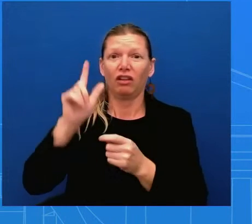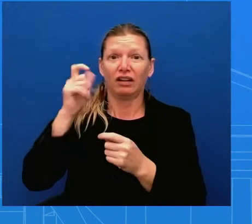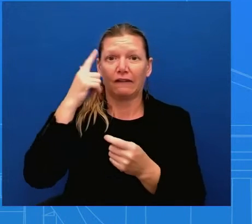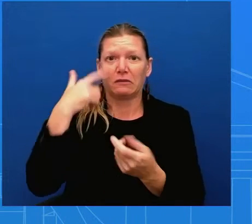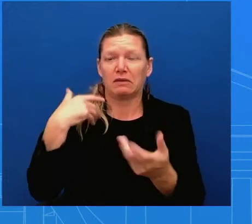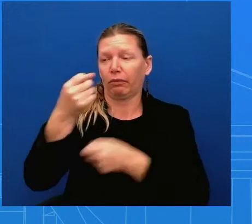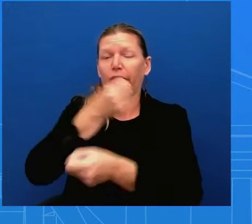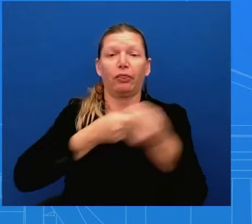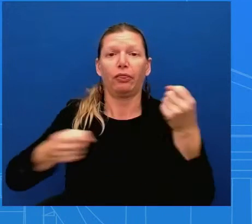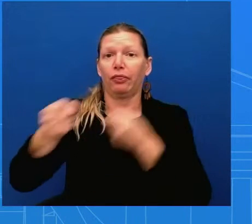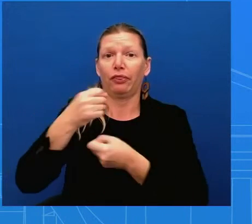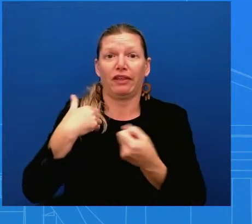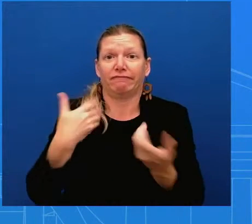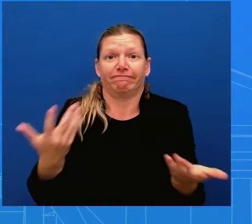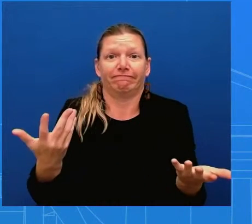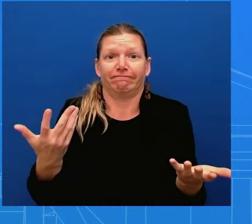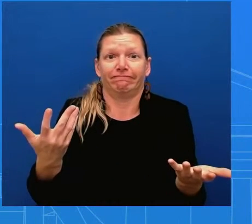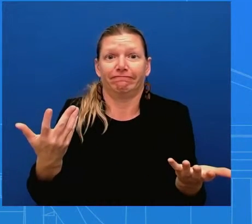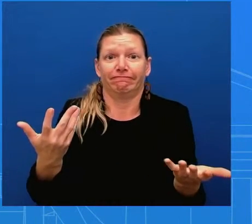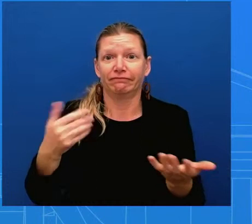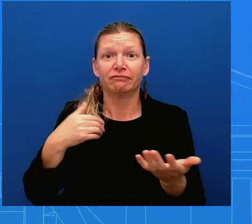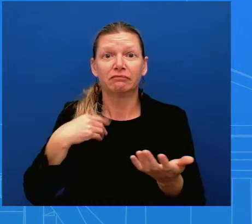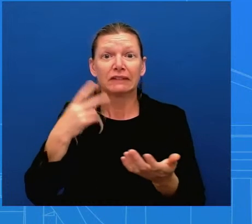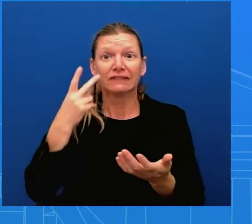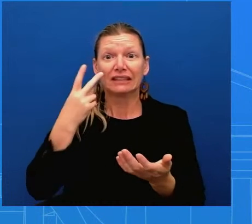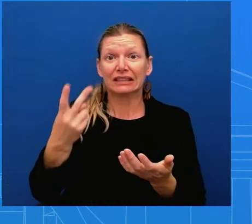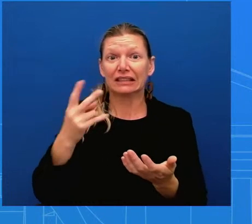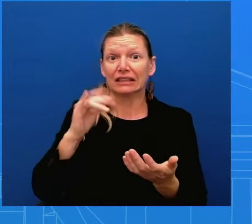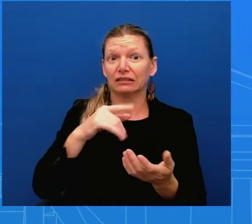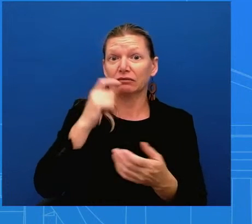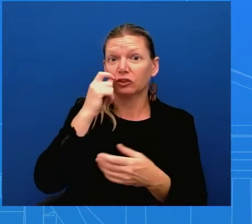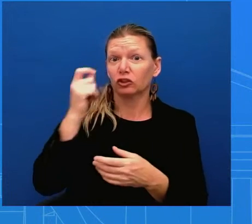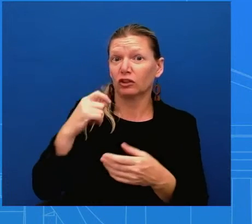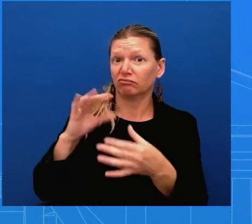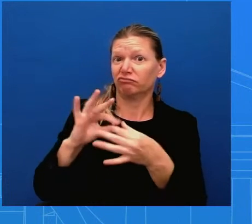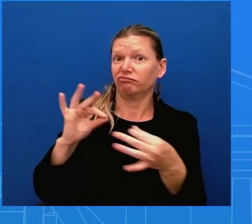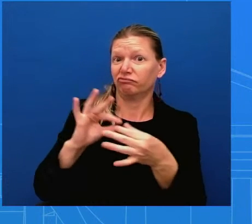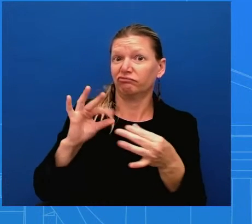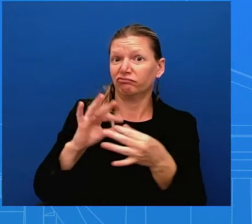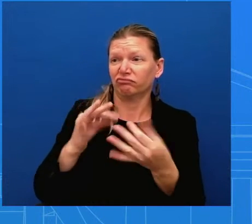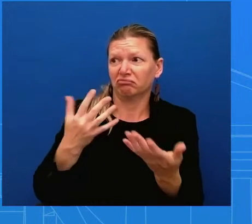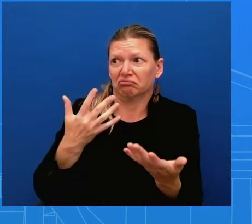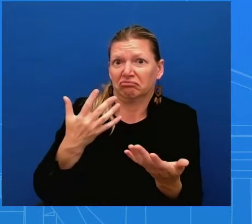But I can't draw any conclusions at this point. We'll have to see what unfolds. Yeah. The Press: Thanks, Jake. Does the U.S believe that Sinwar